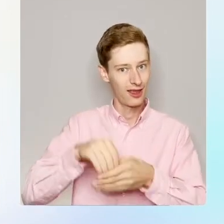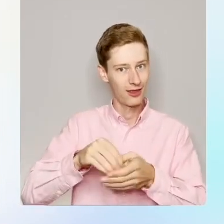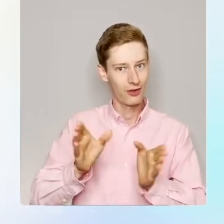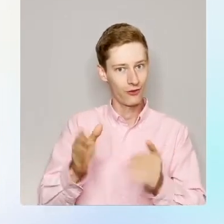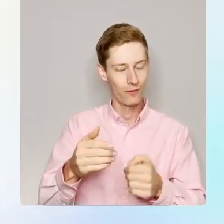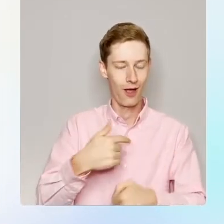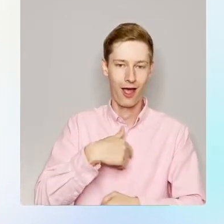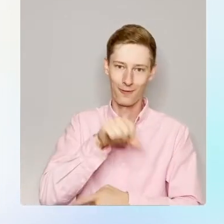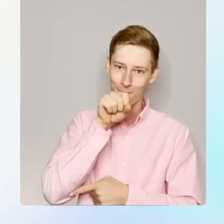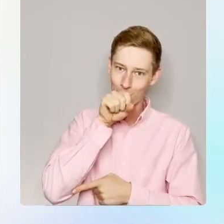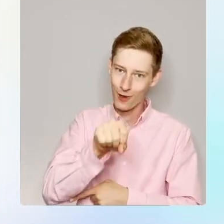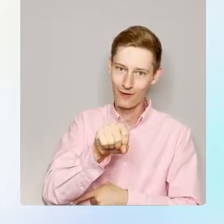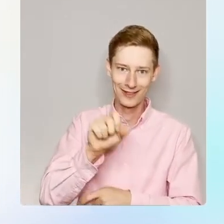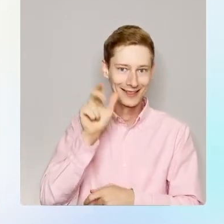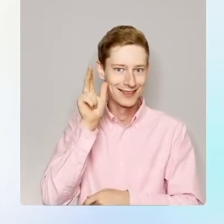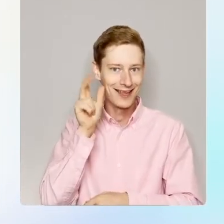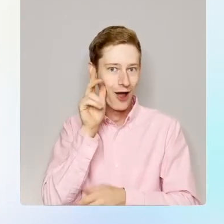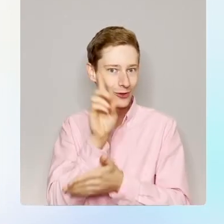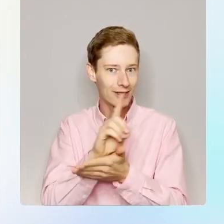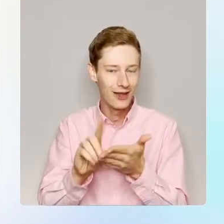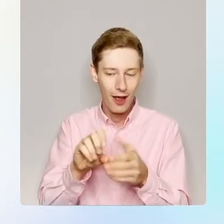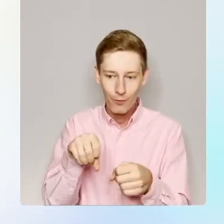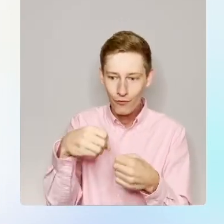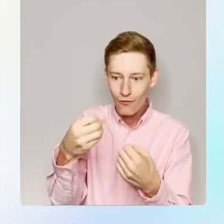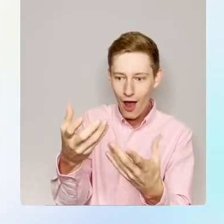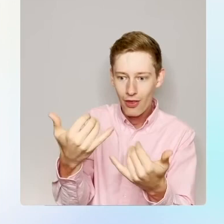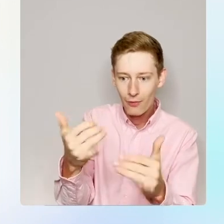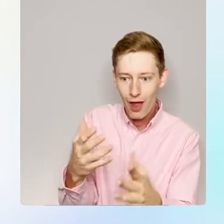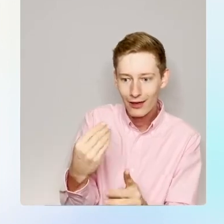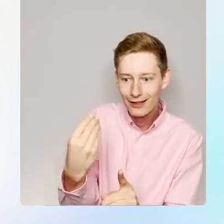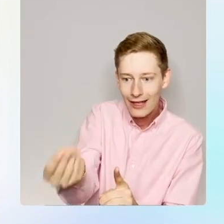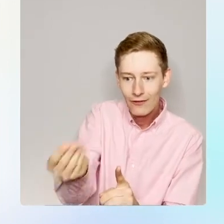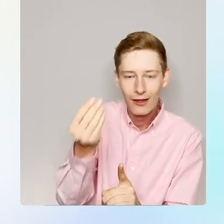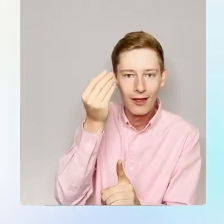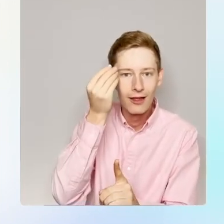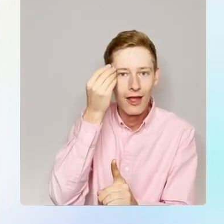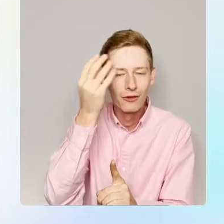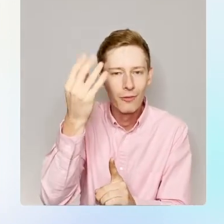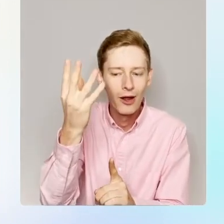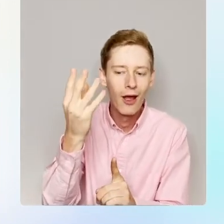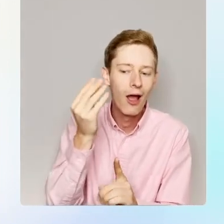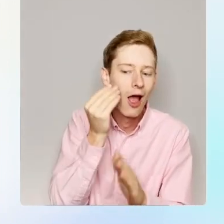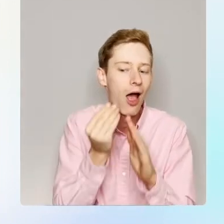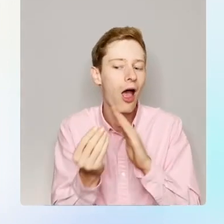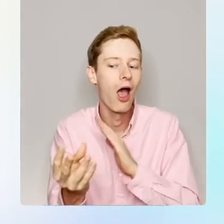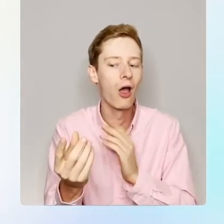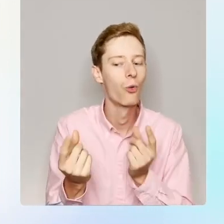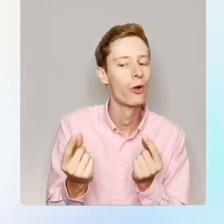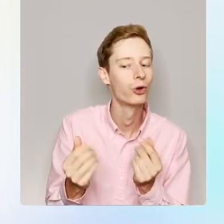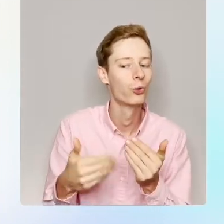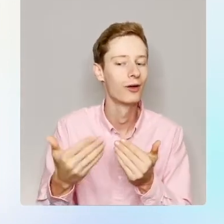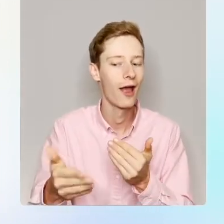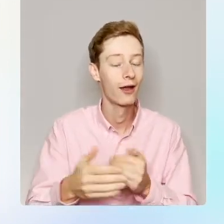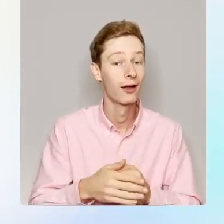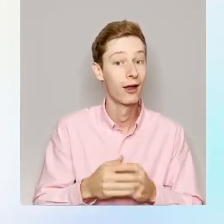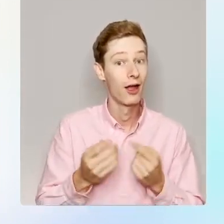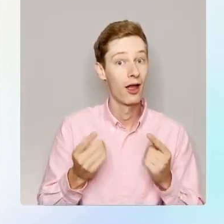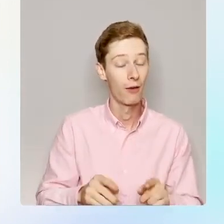I really love how the sound design in this demo gives the player information about what they should do next. And when the player touches something,